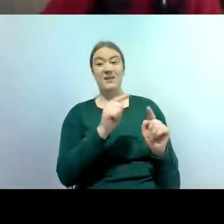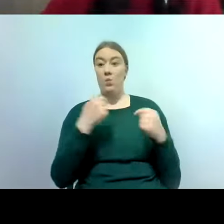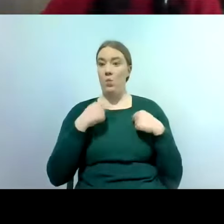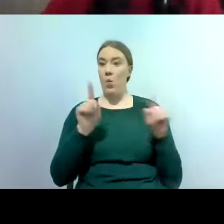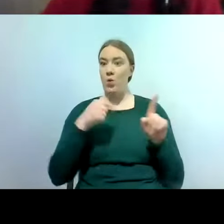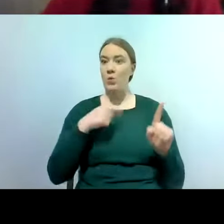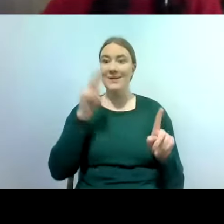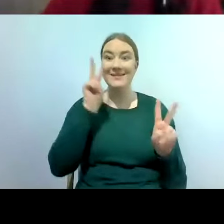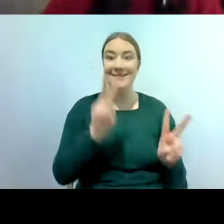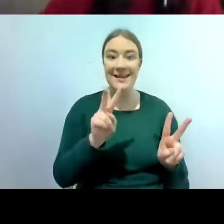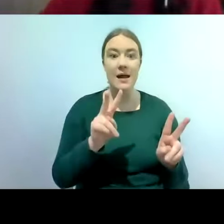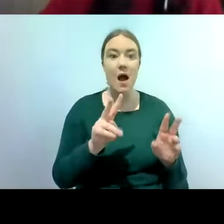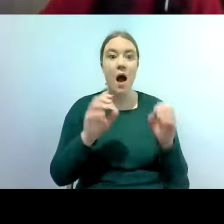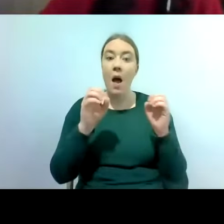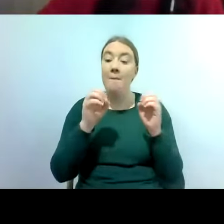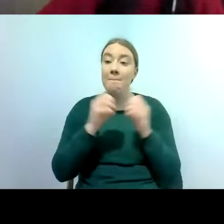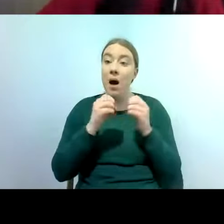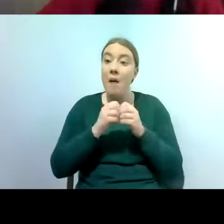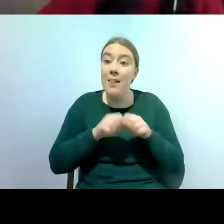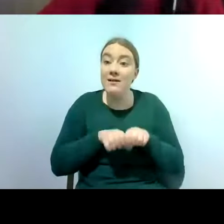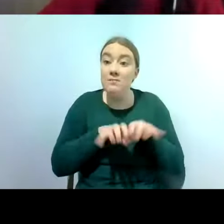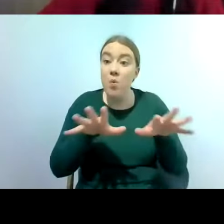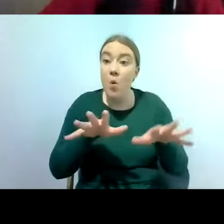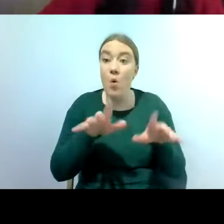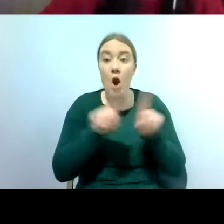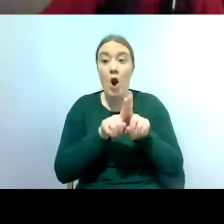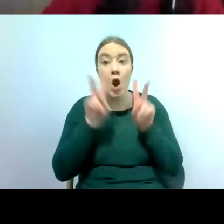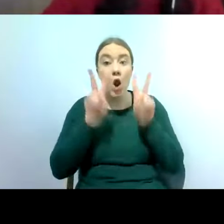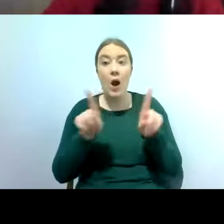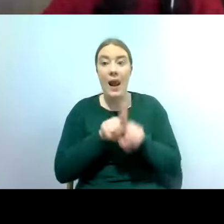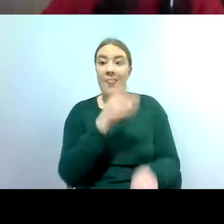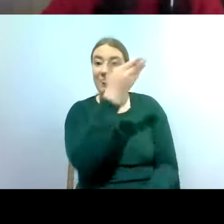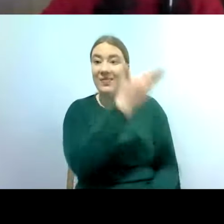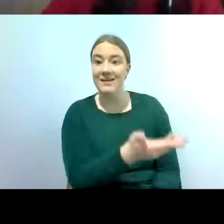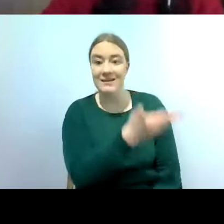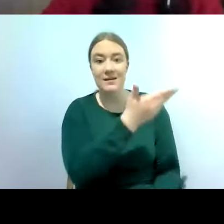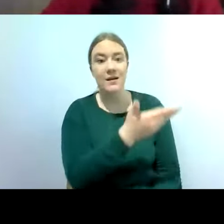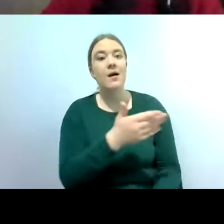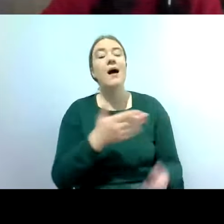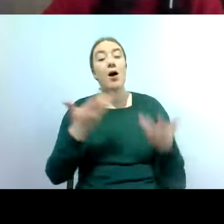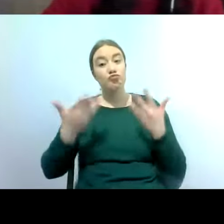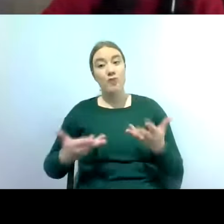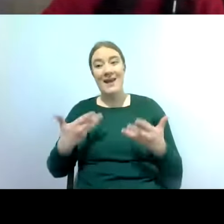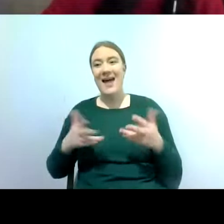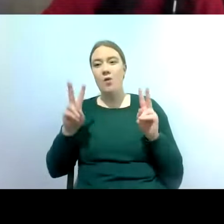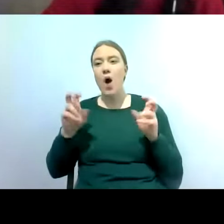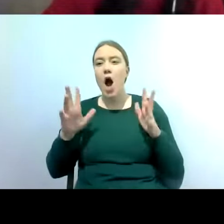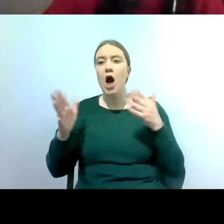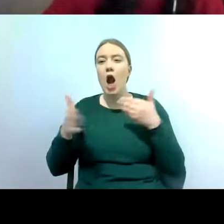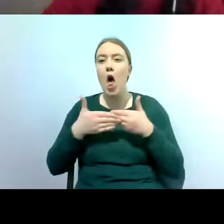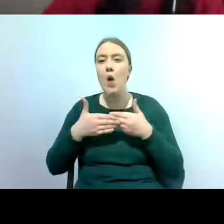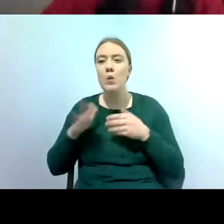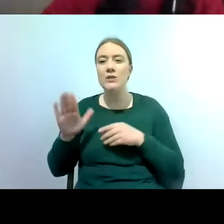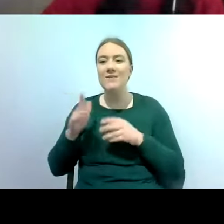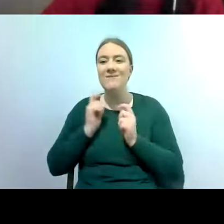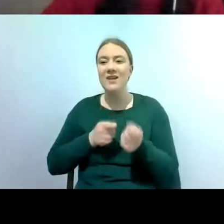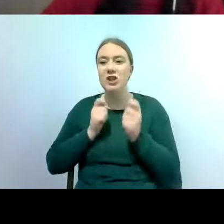when barbel are spawning so at the moment it's the closed fishing season and so um it's a great time